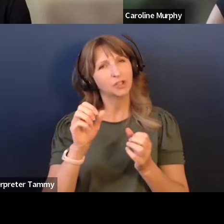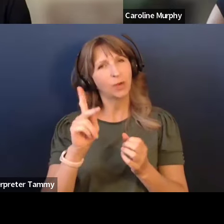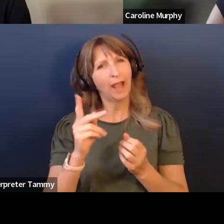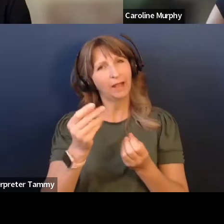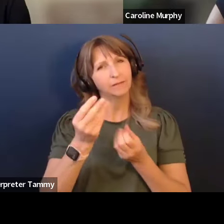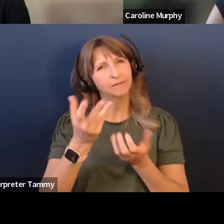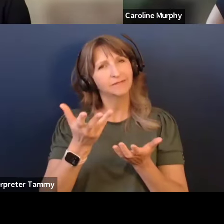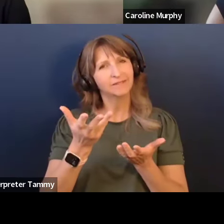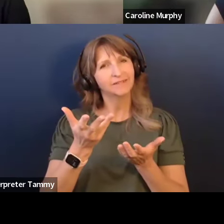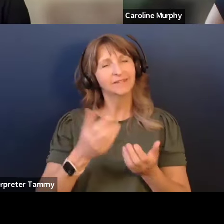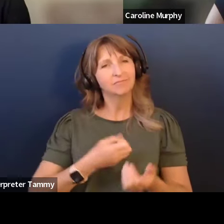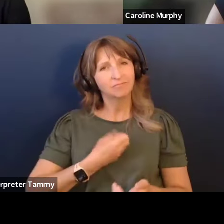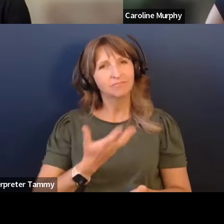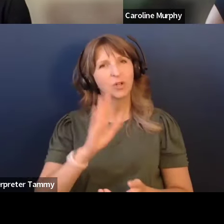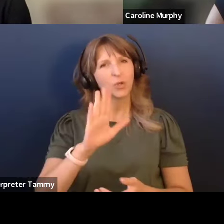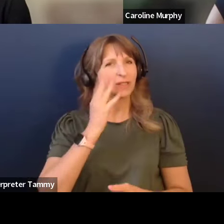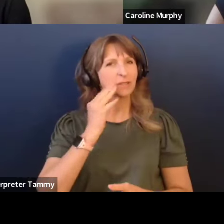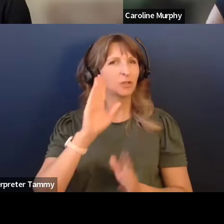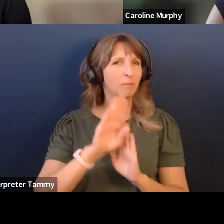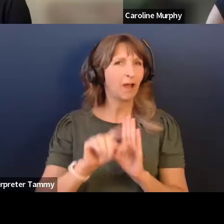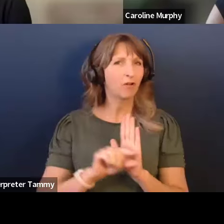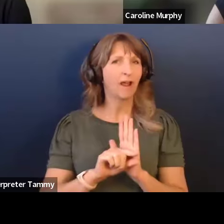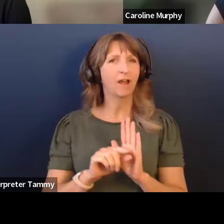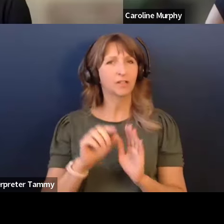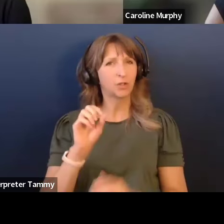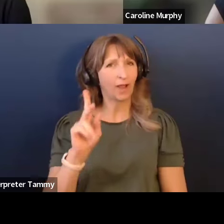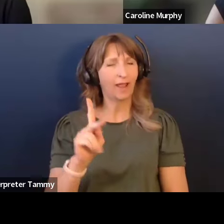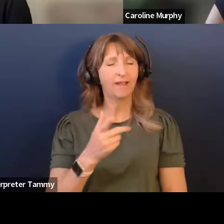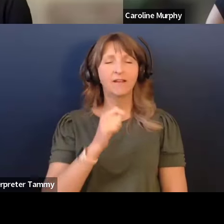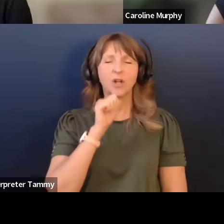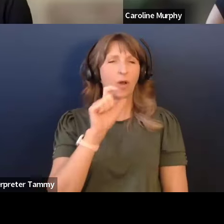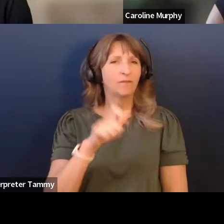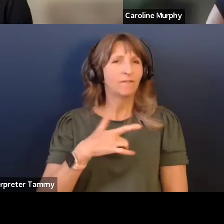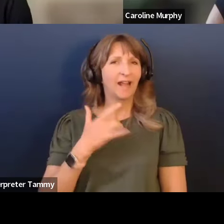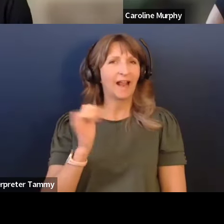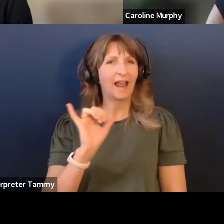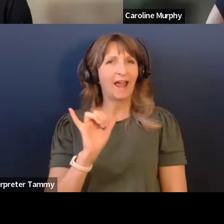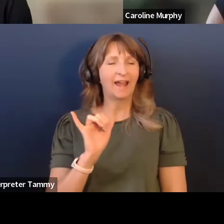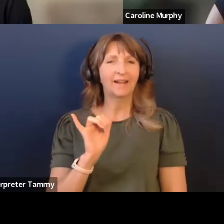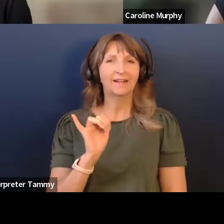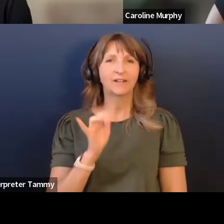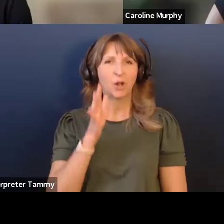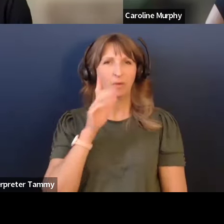about their experiences and their background and not feel like they're going to be ostracized in